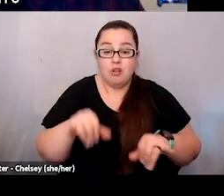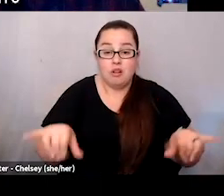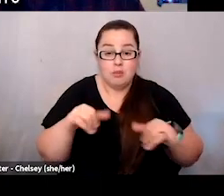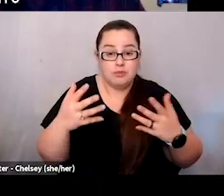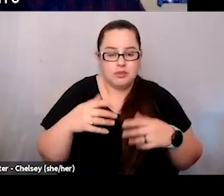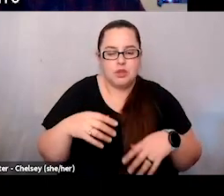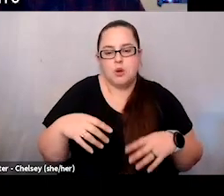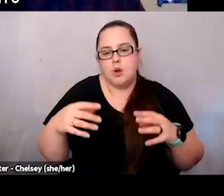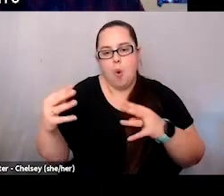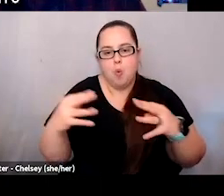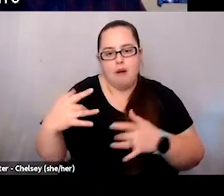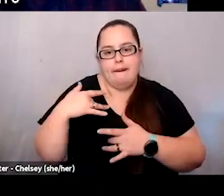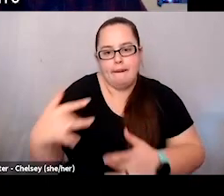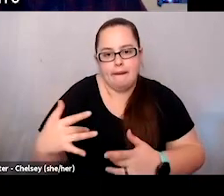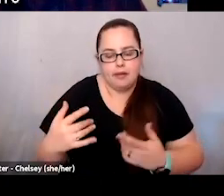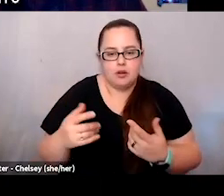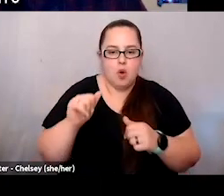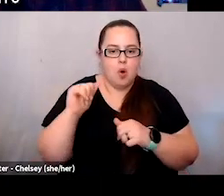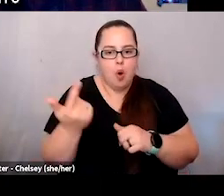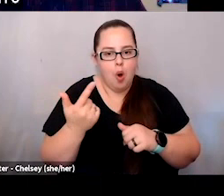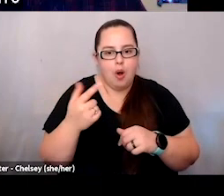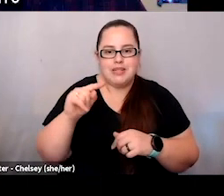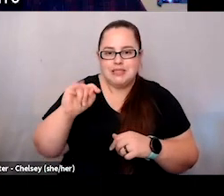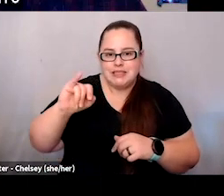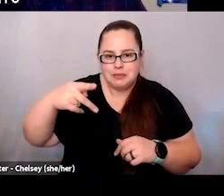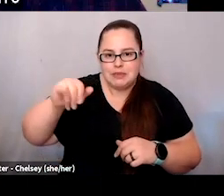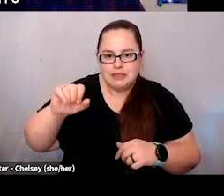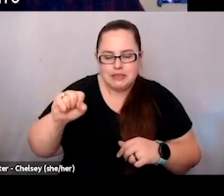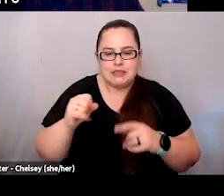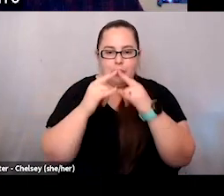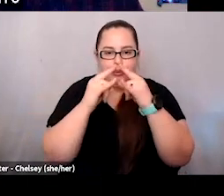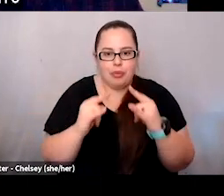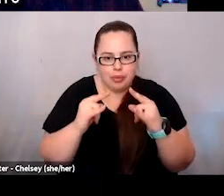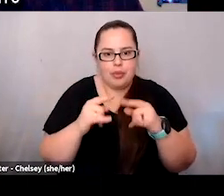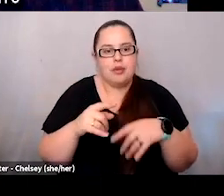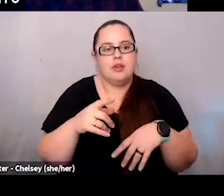print, I mean, you name it. Other common stereotypes: Native Americans are warlike,